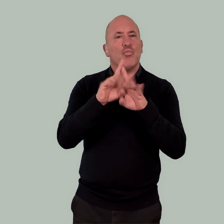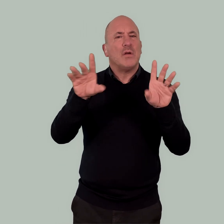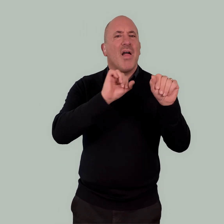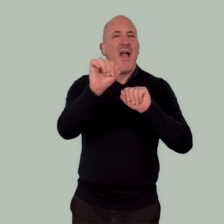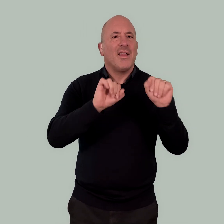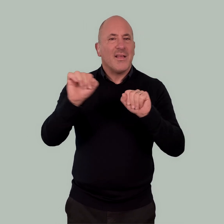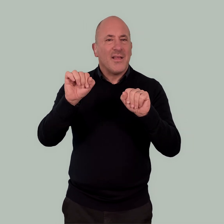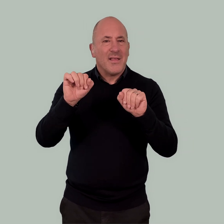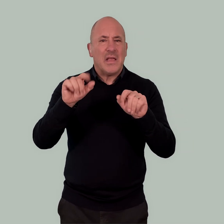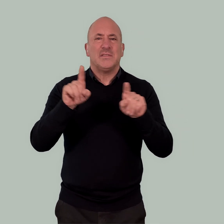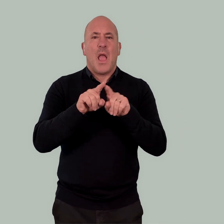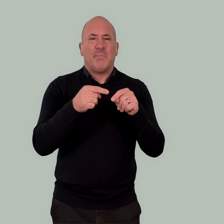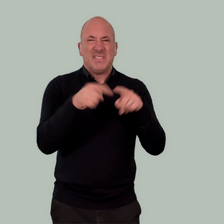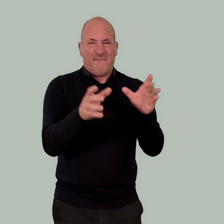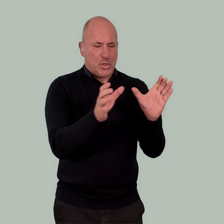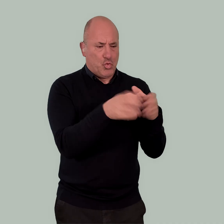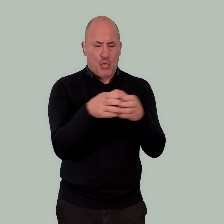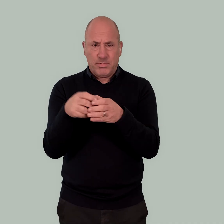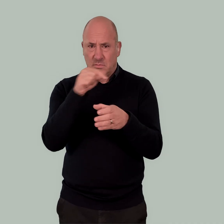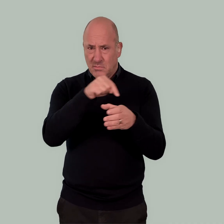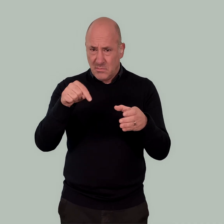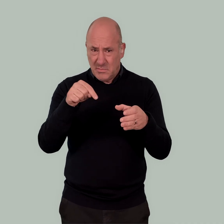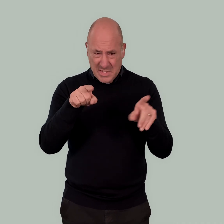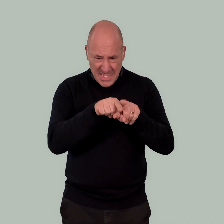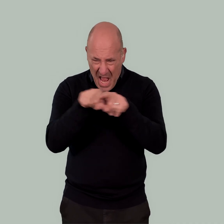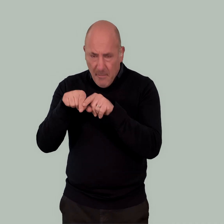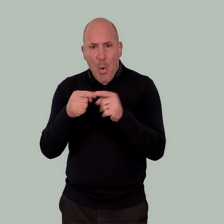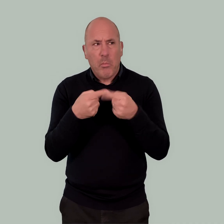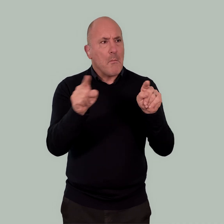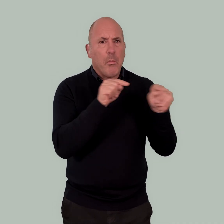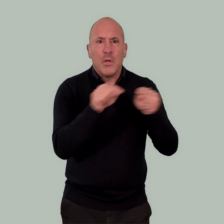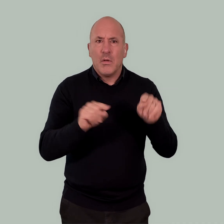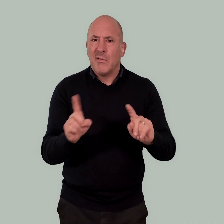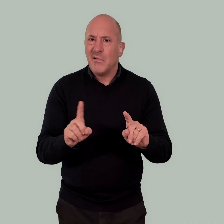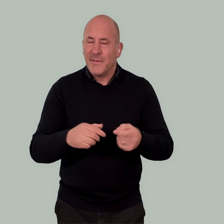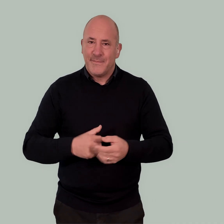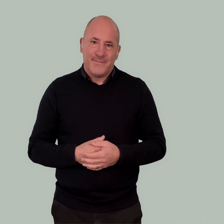and does this vary for different groups of people?